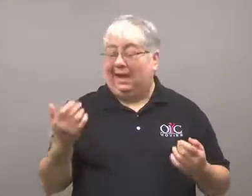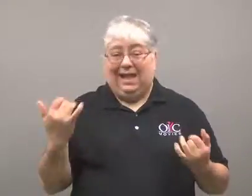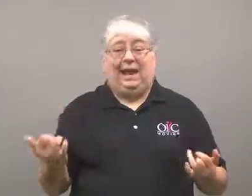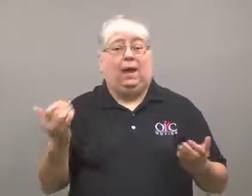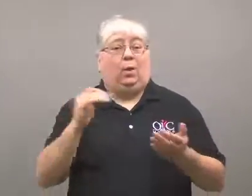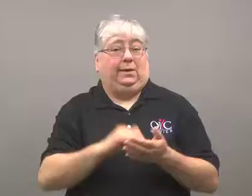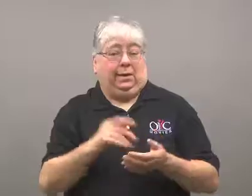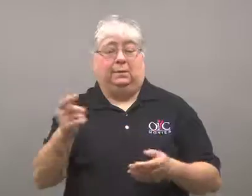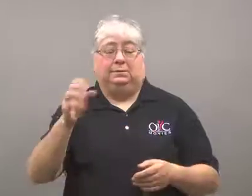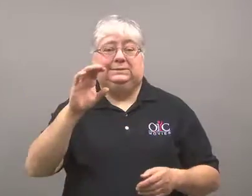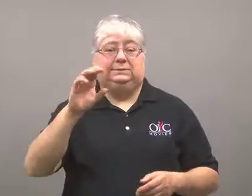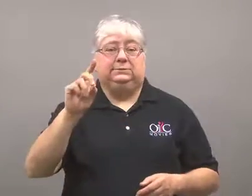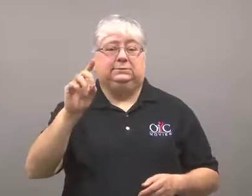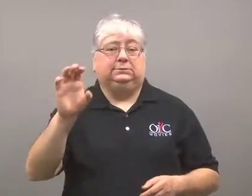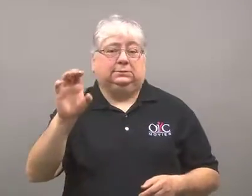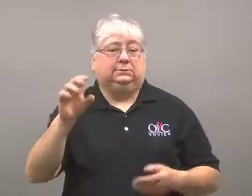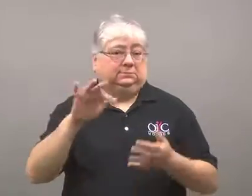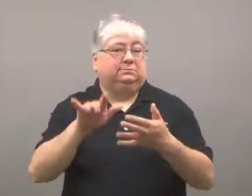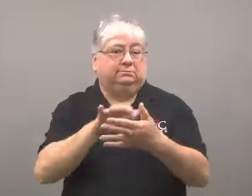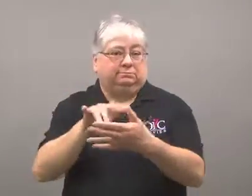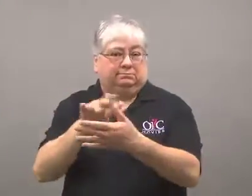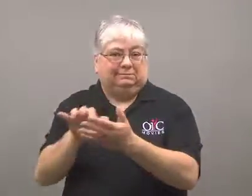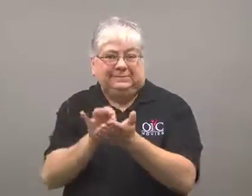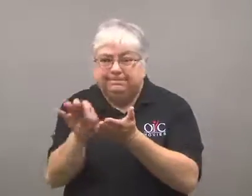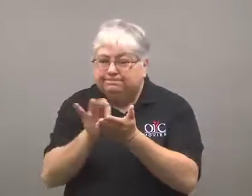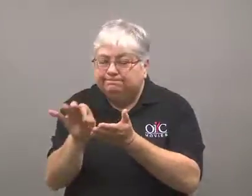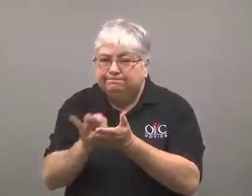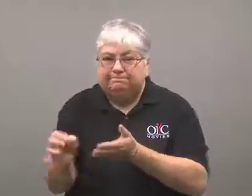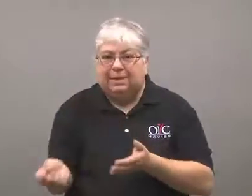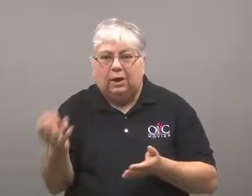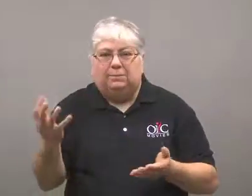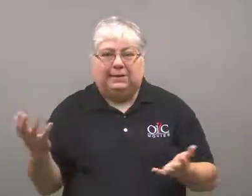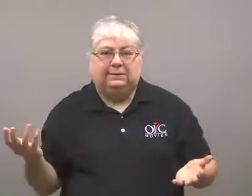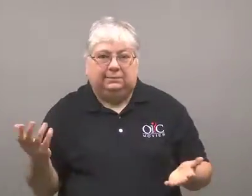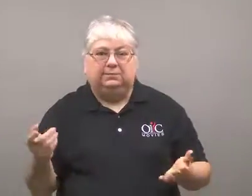The CDC has again conducted its survey on how many people are using these.